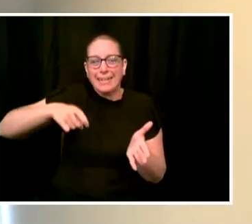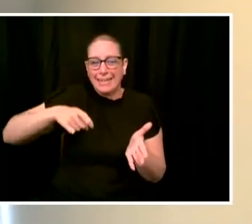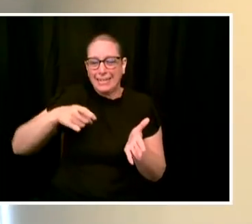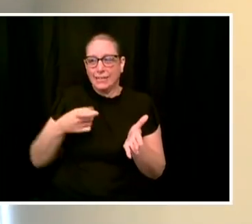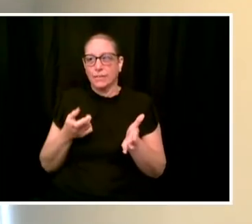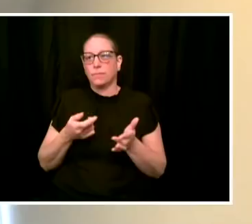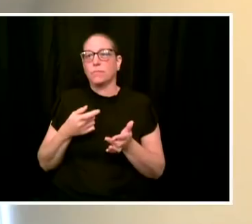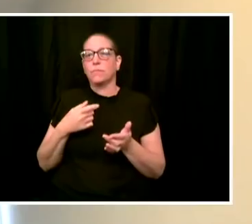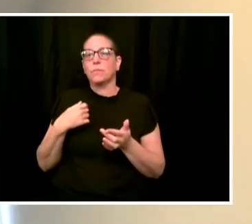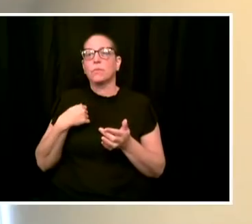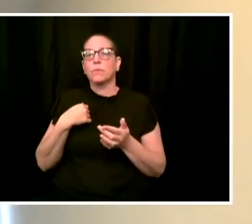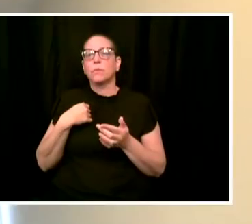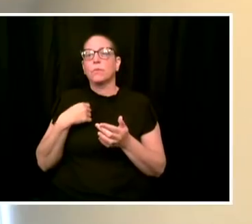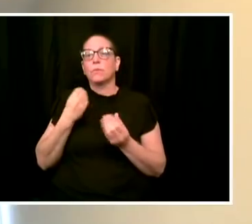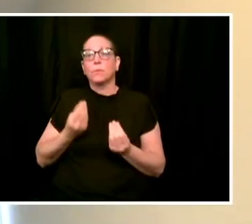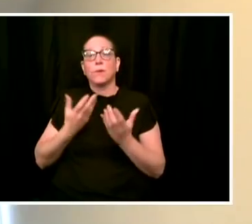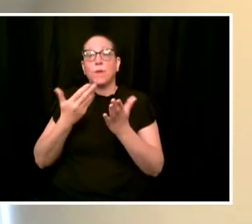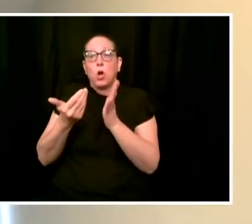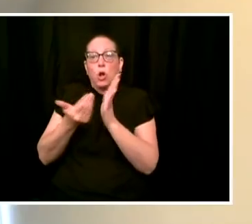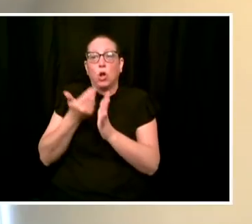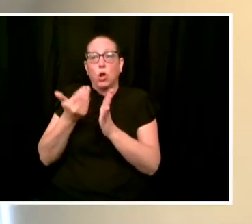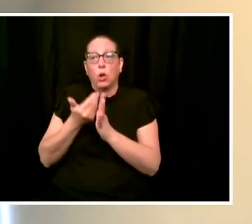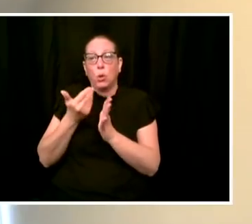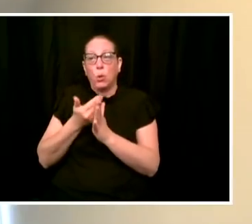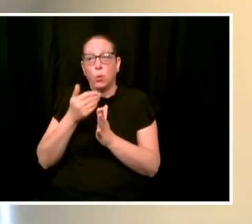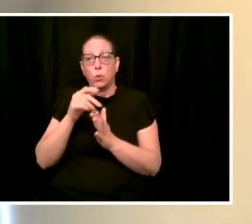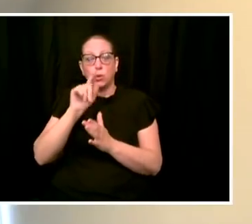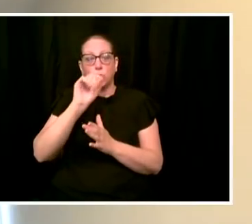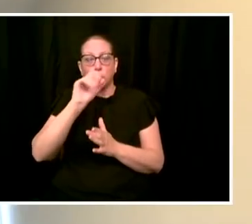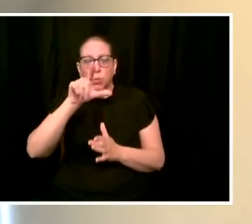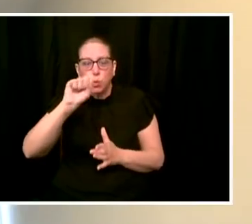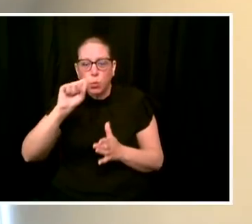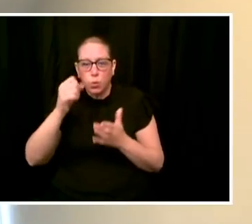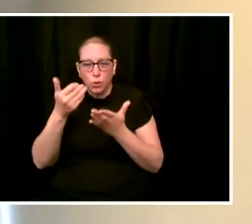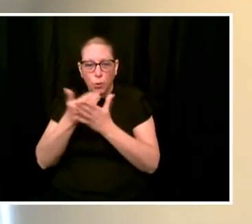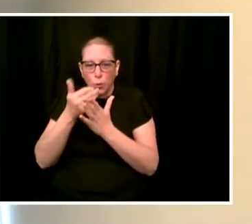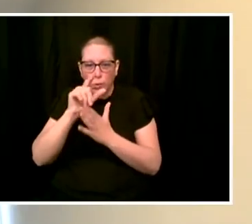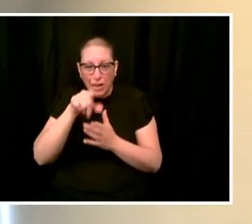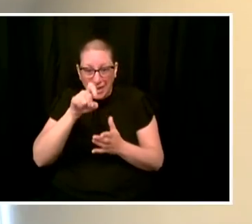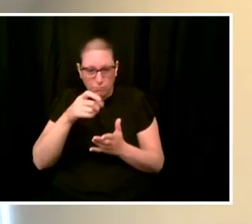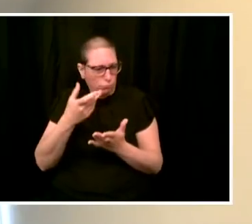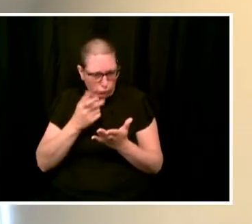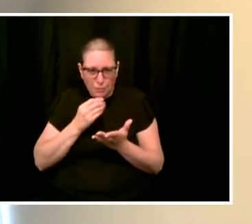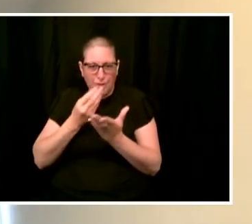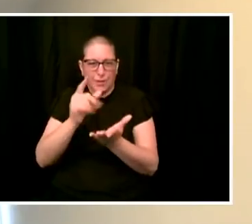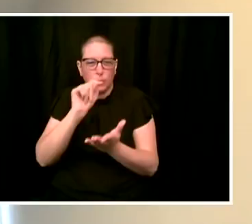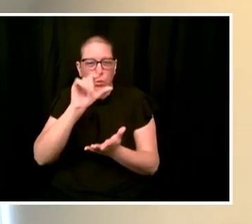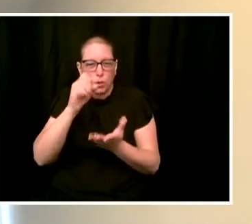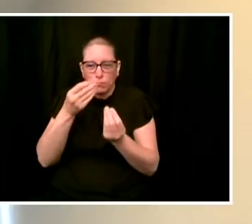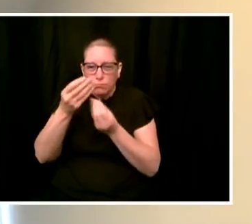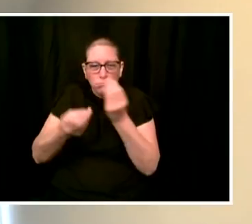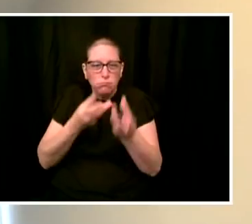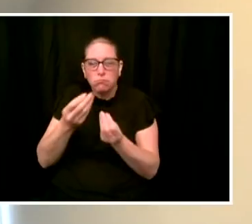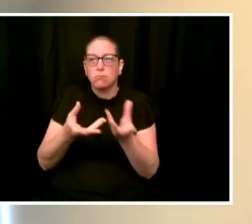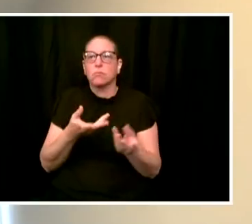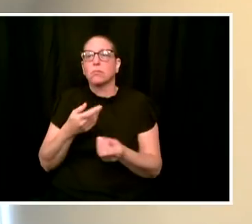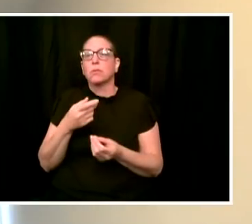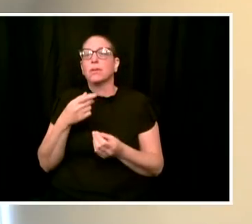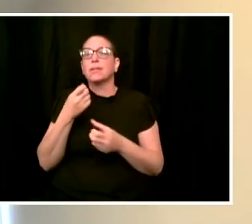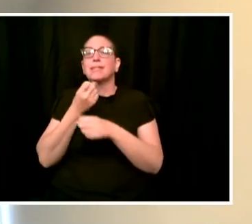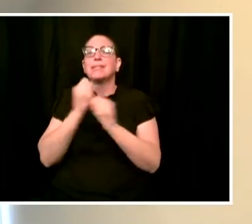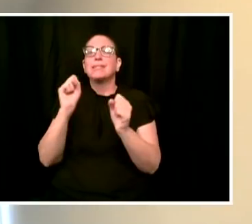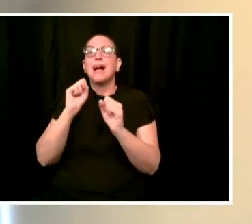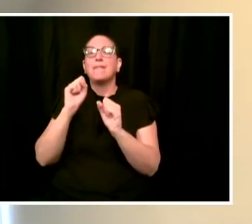TOOLS INCLUDING